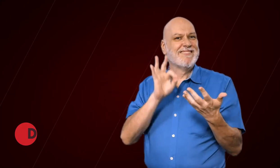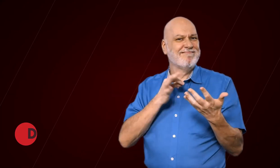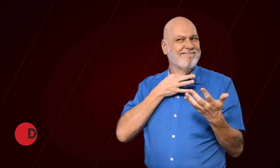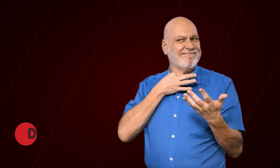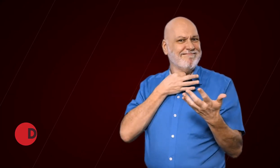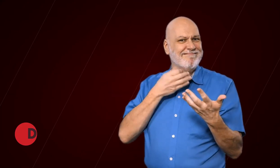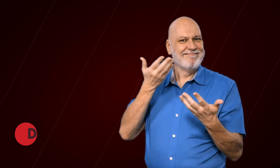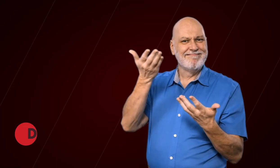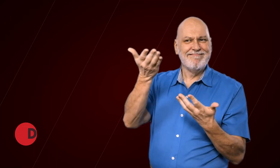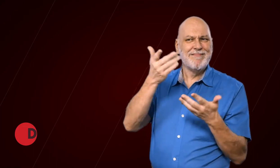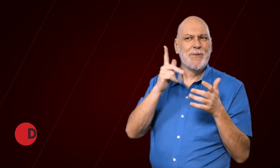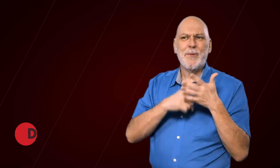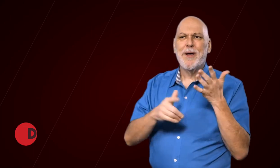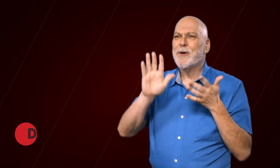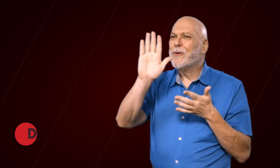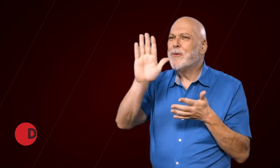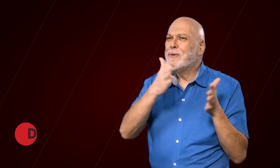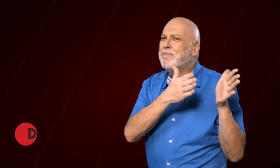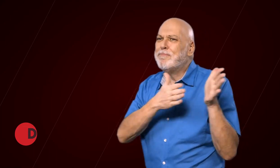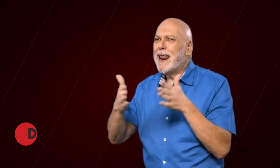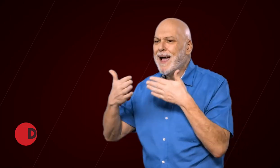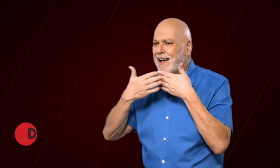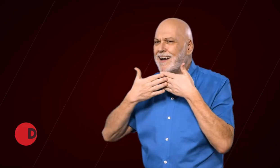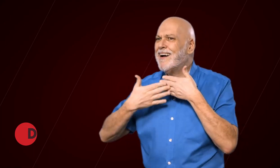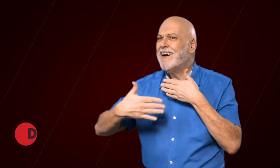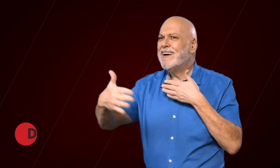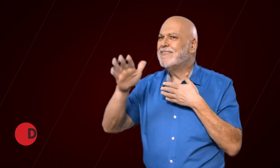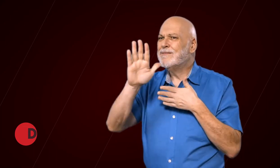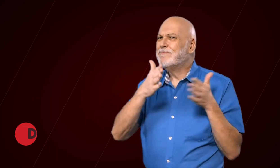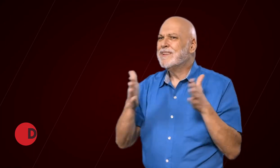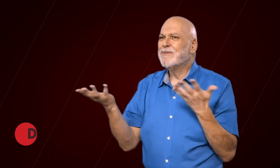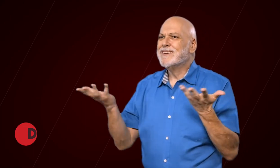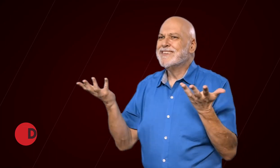DeafDots asked him what his plans are.